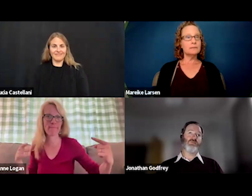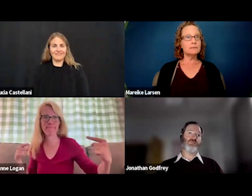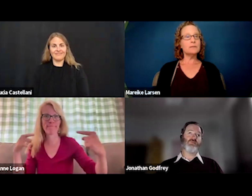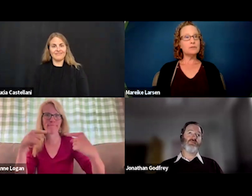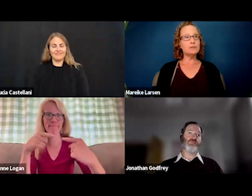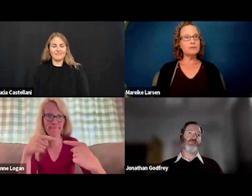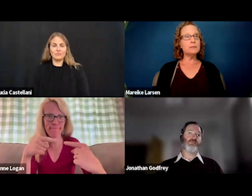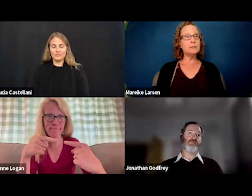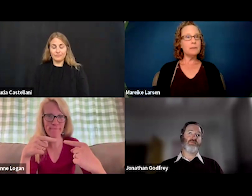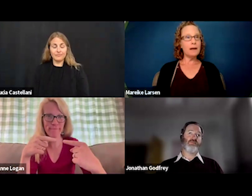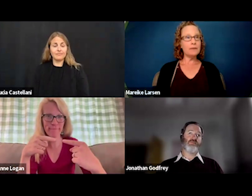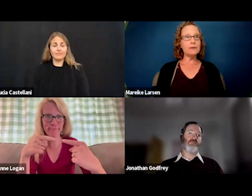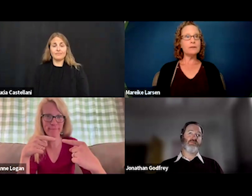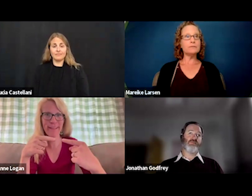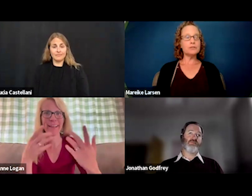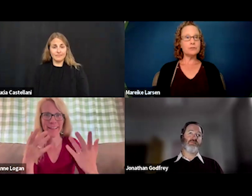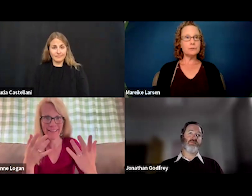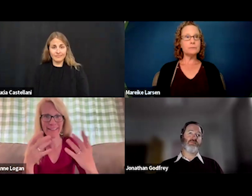Sometimes you have to meet people halfway for sure.